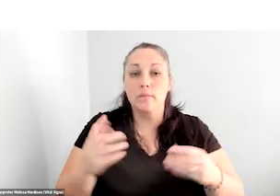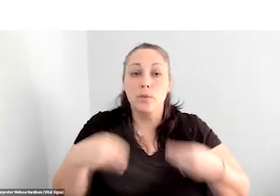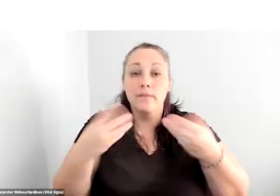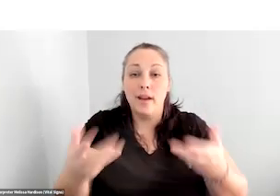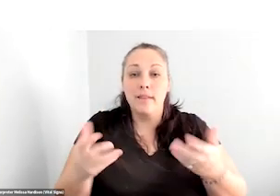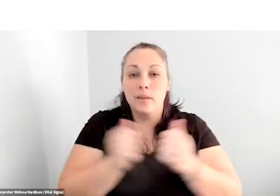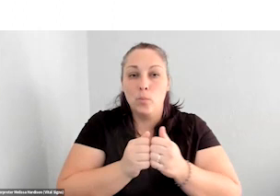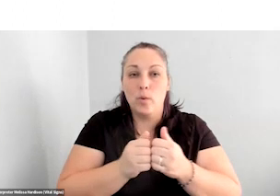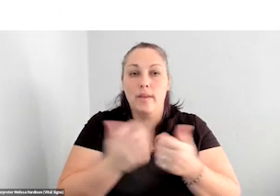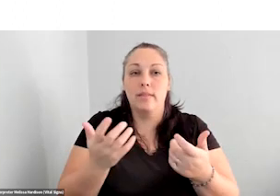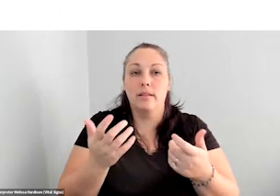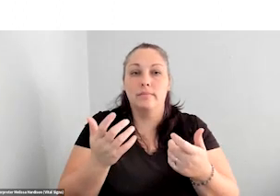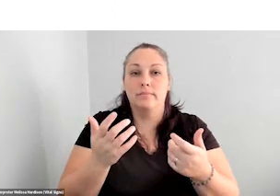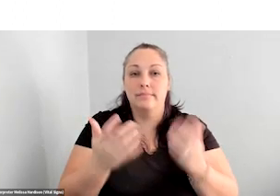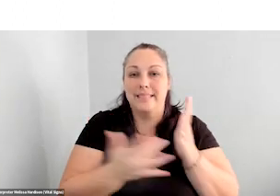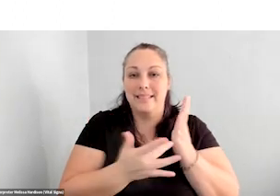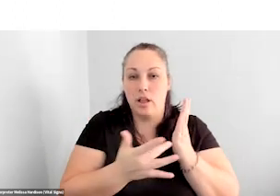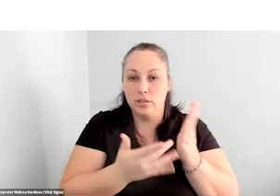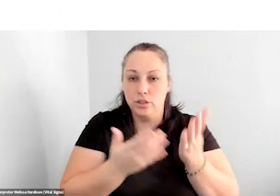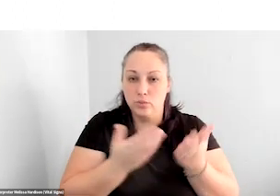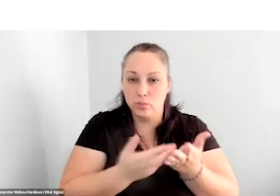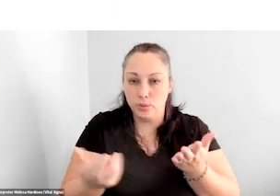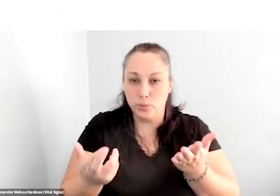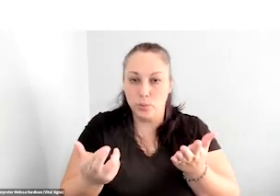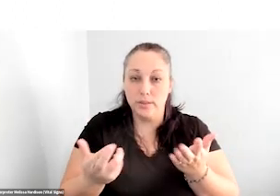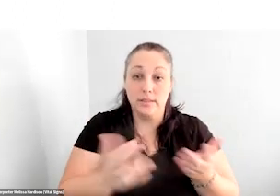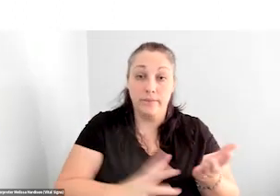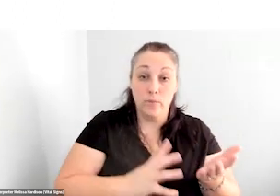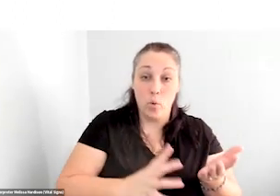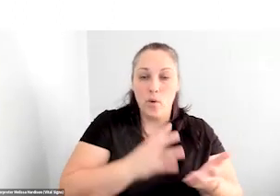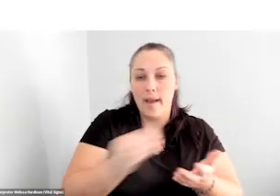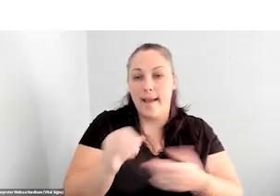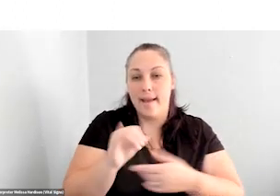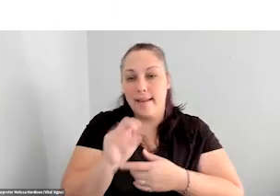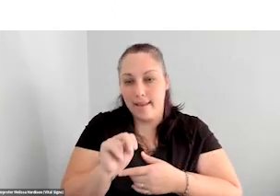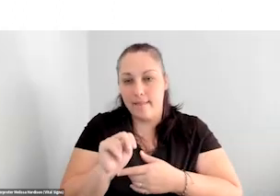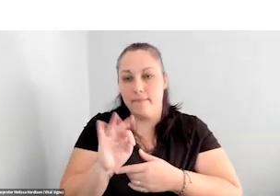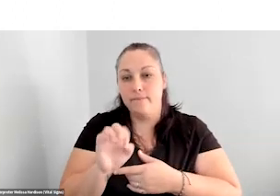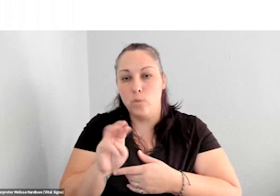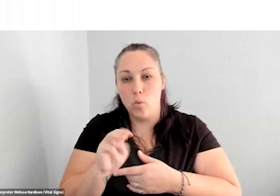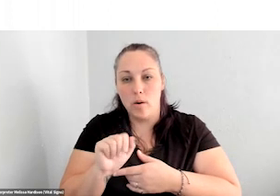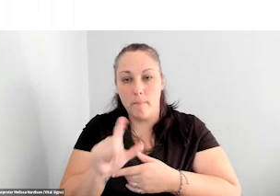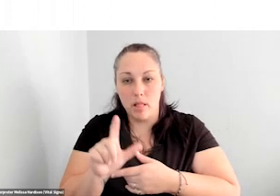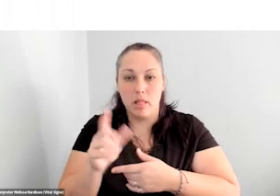While the purpose of the RETTL program is to form exploratory and synergistic research